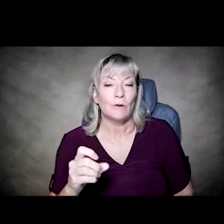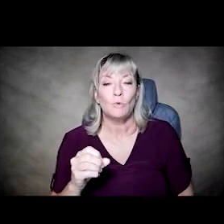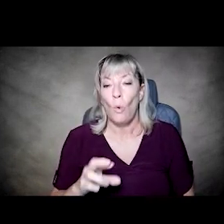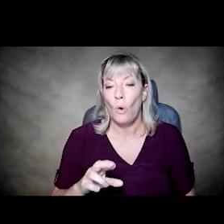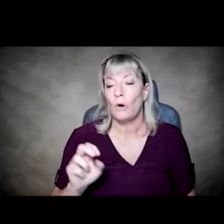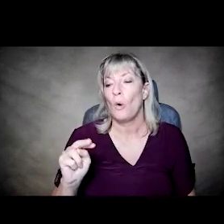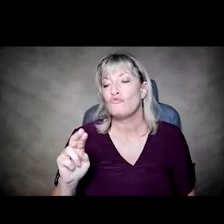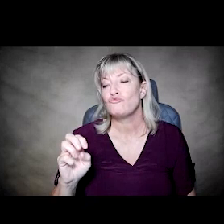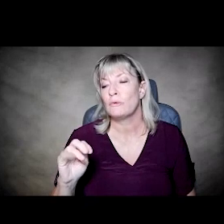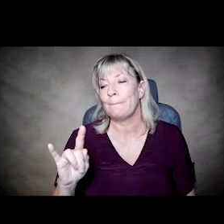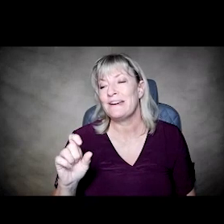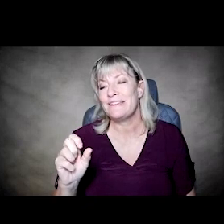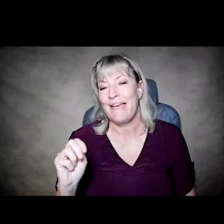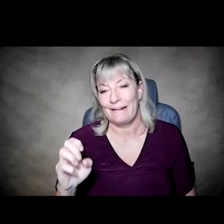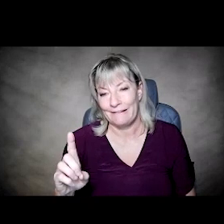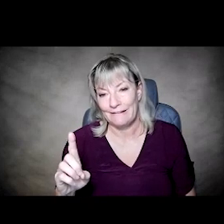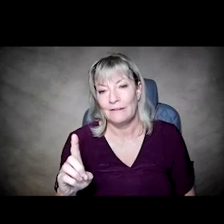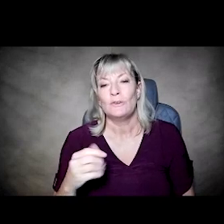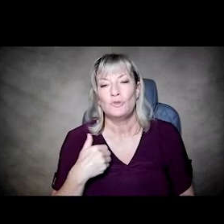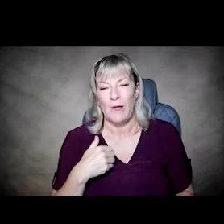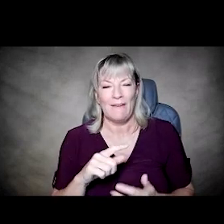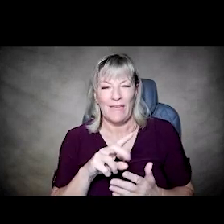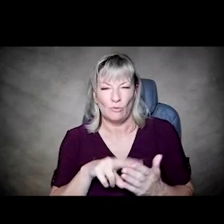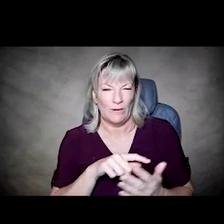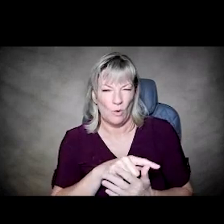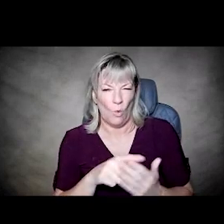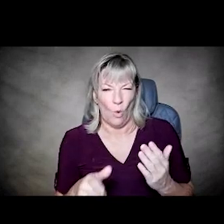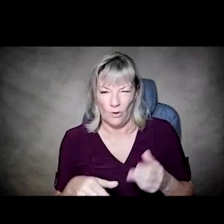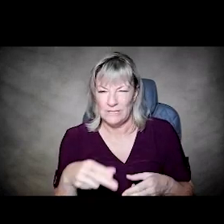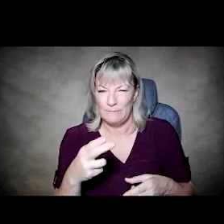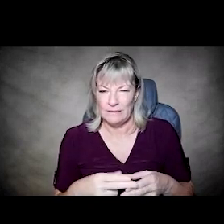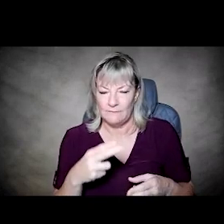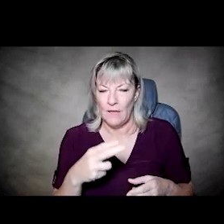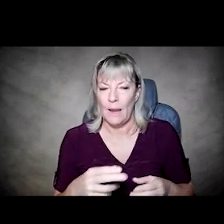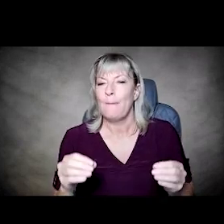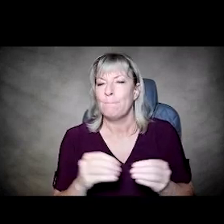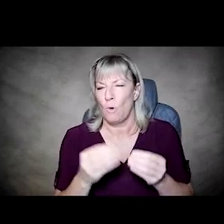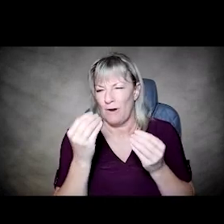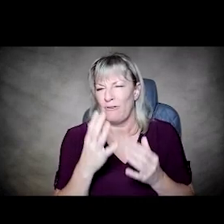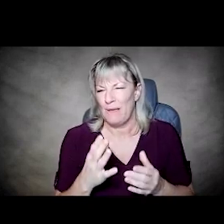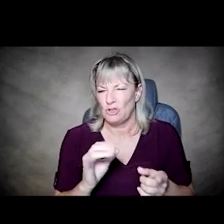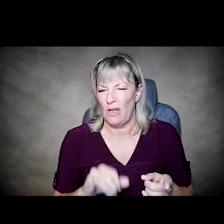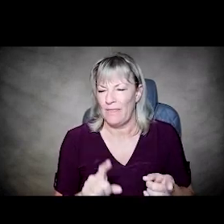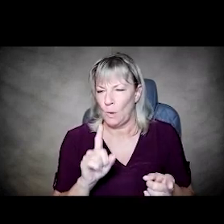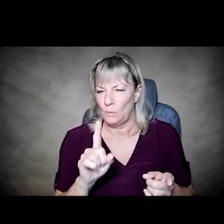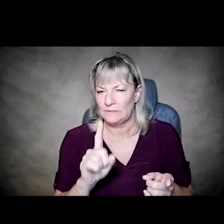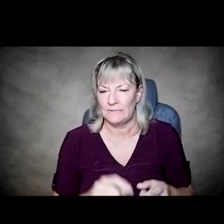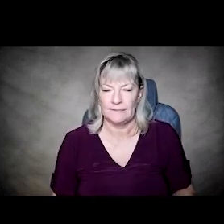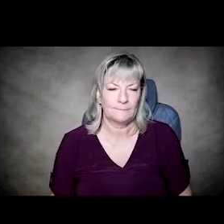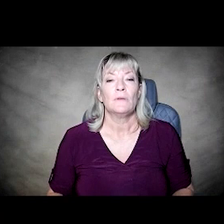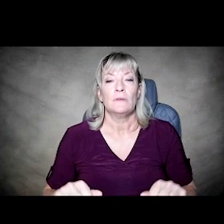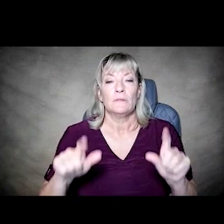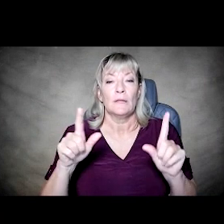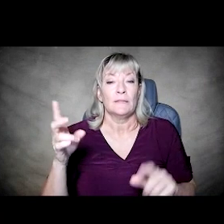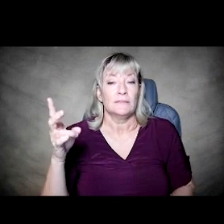have their reading order specified. More info on this in one moment.